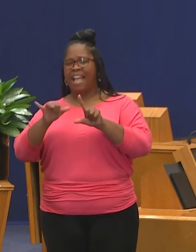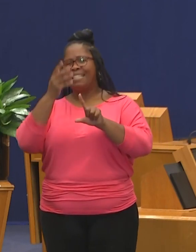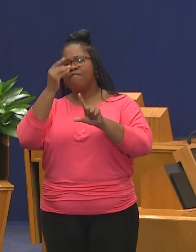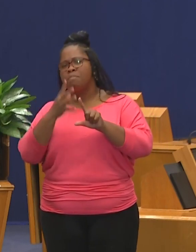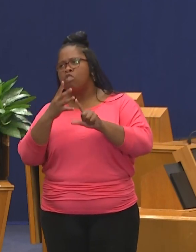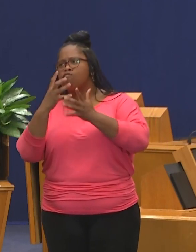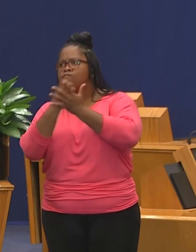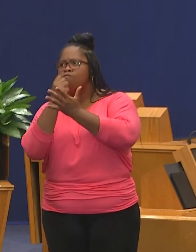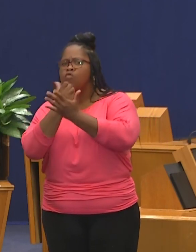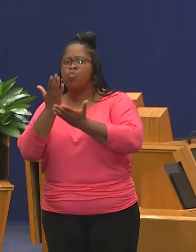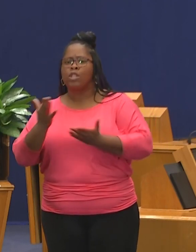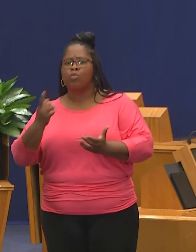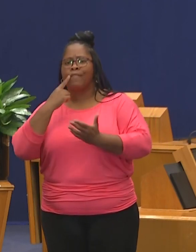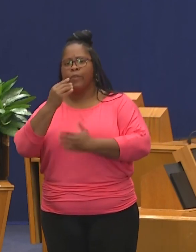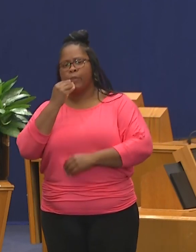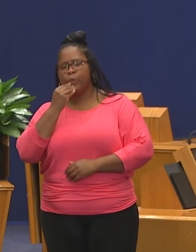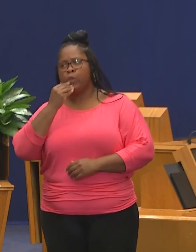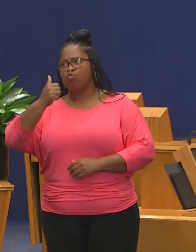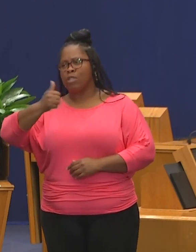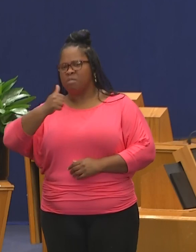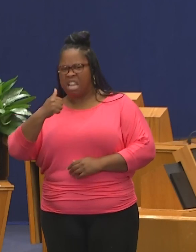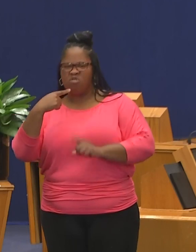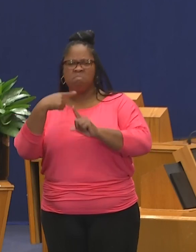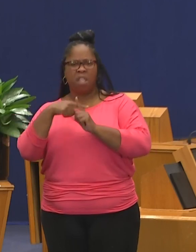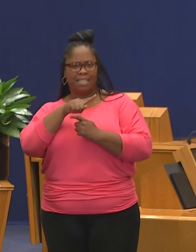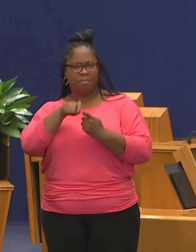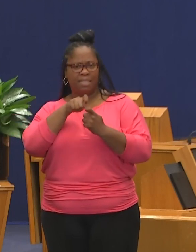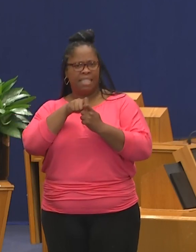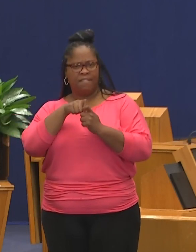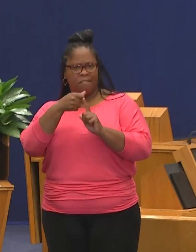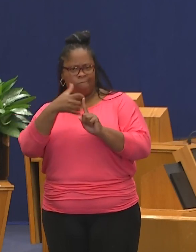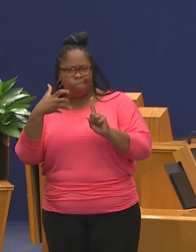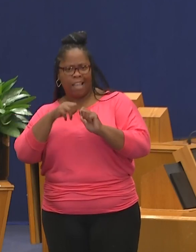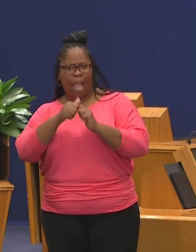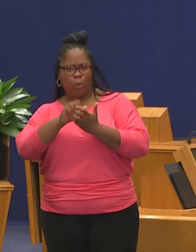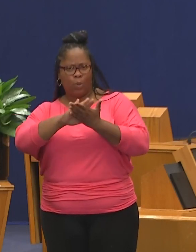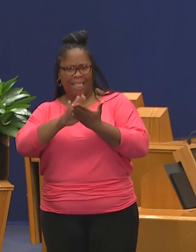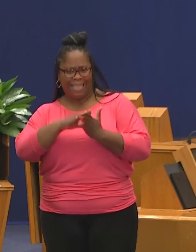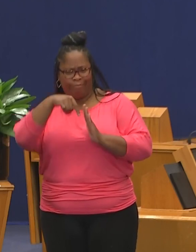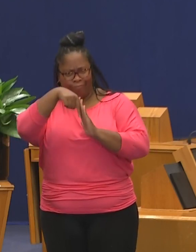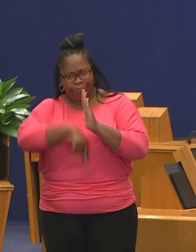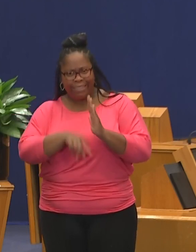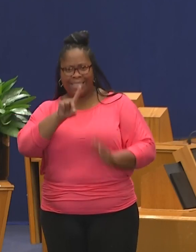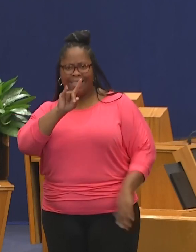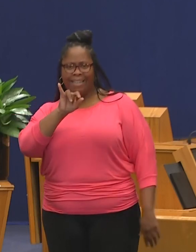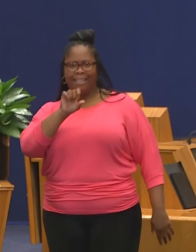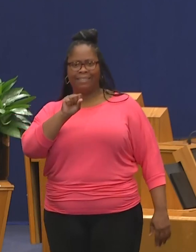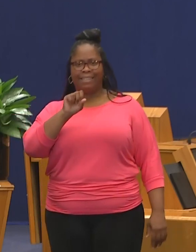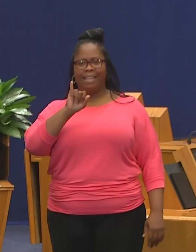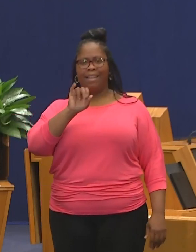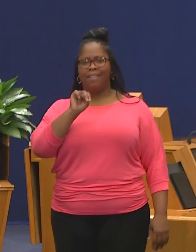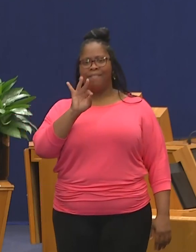INFORMATION ABOUT RESOURCES FOR